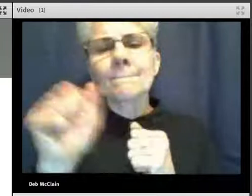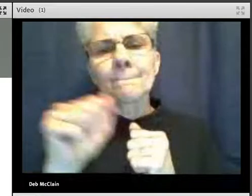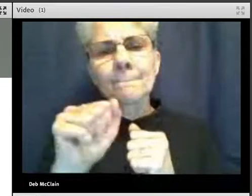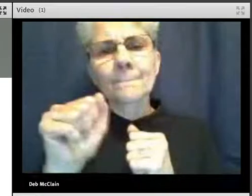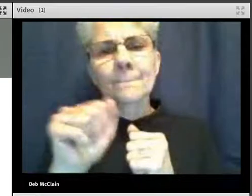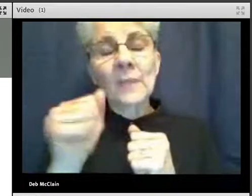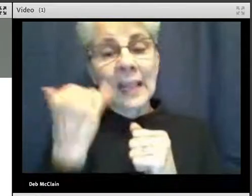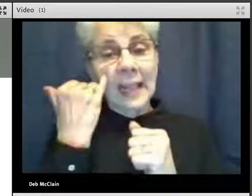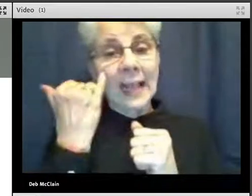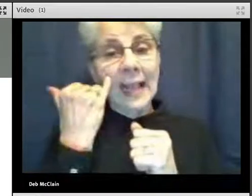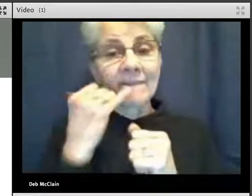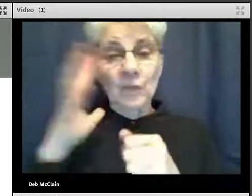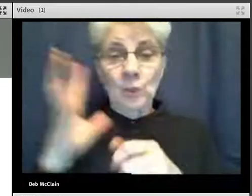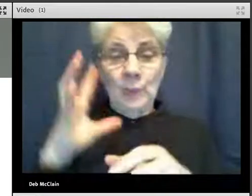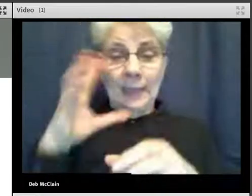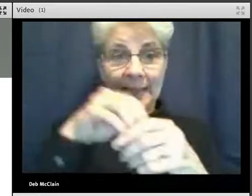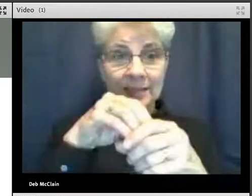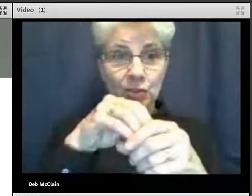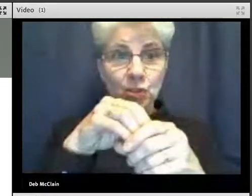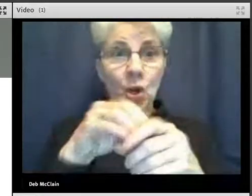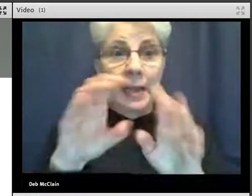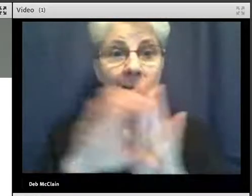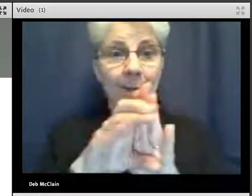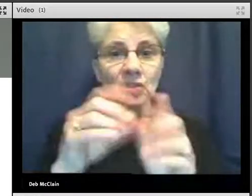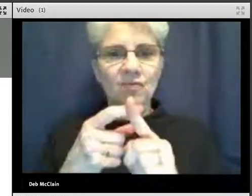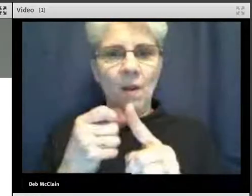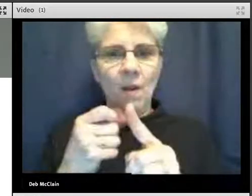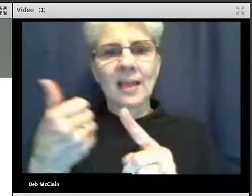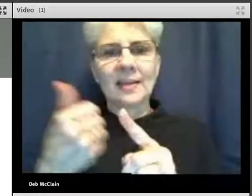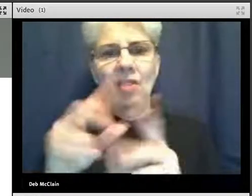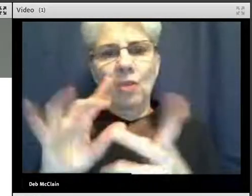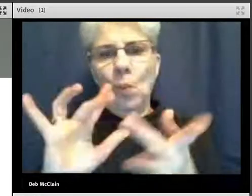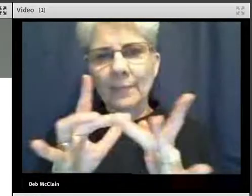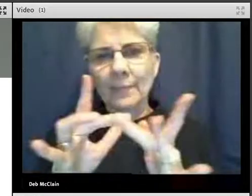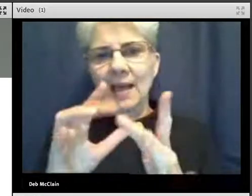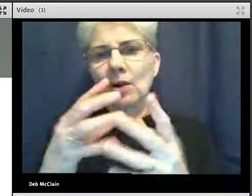So, yeah, if you insert an image from a stock photo or from another website,